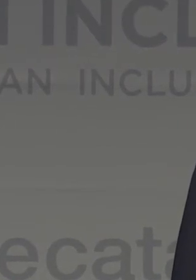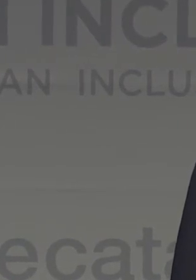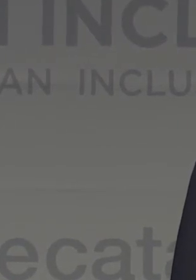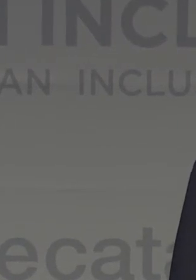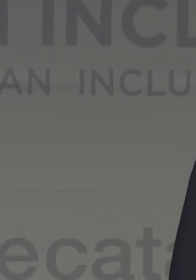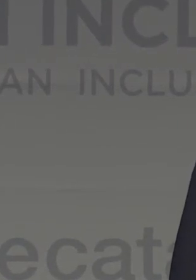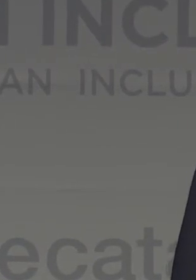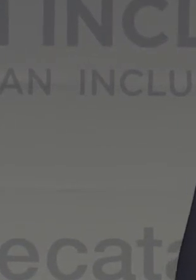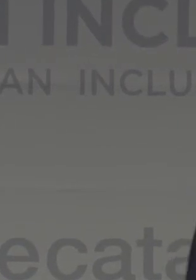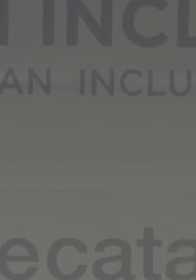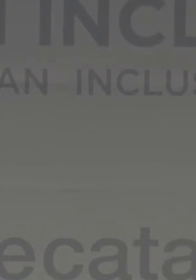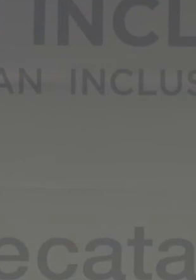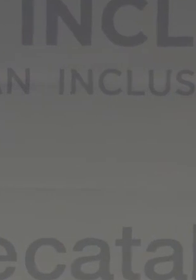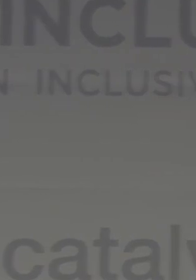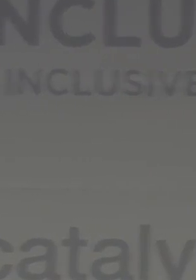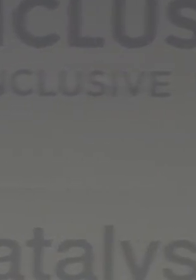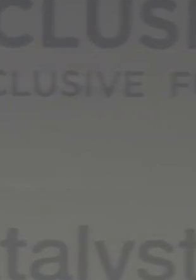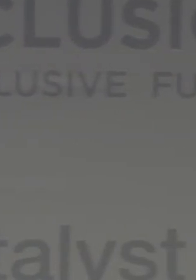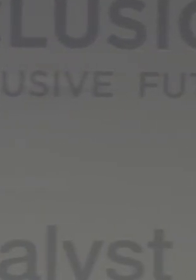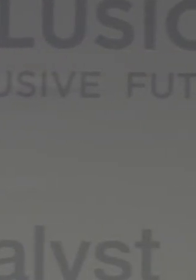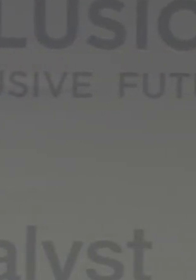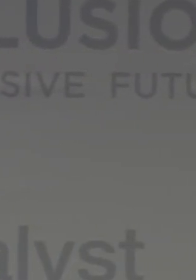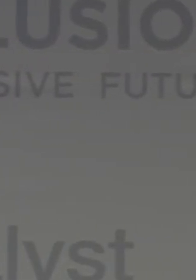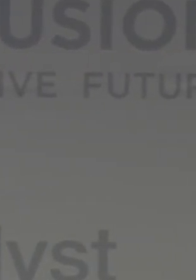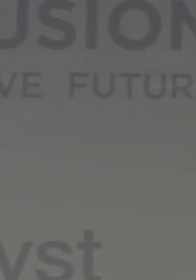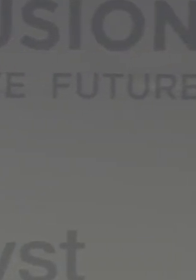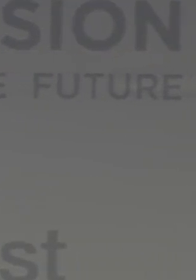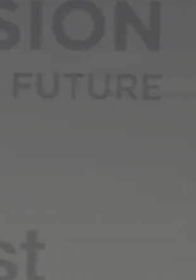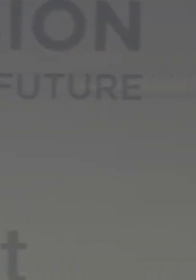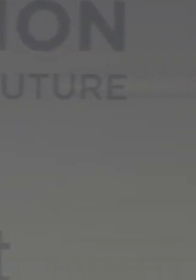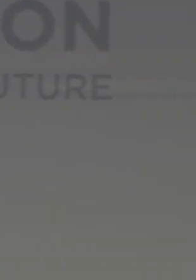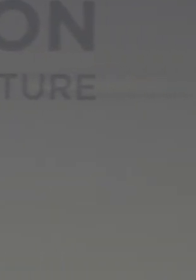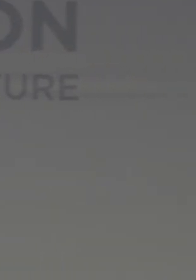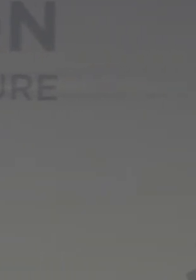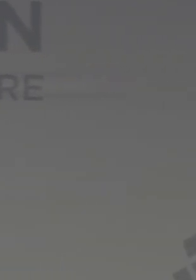you never know what kind of impact and change you can have and now my company